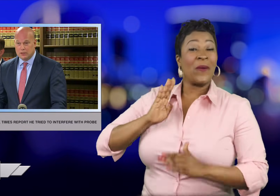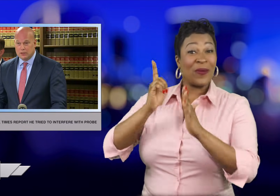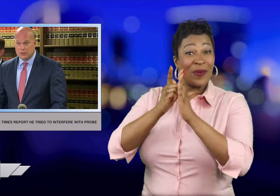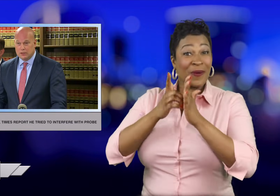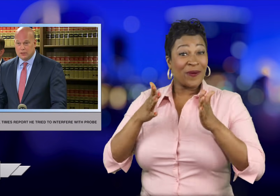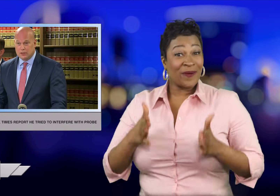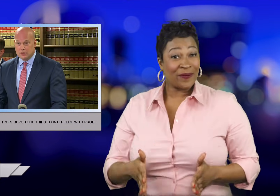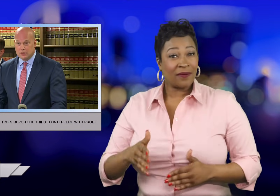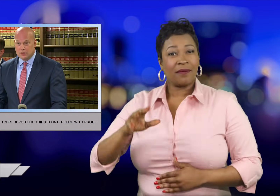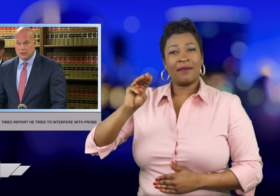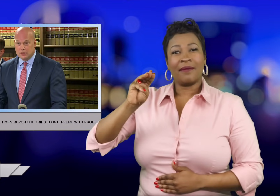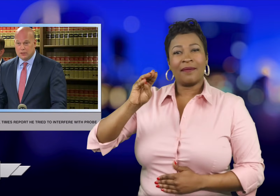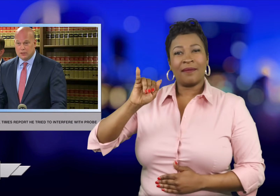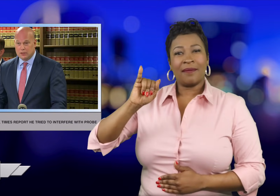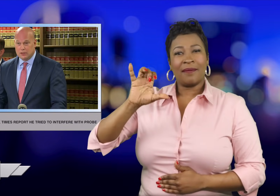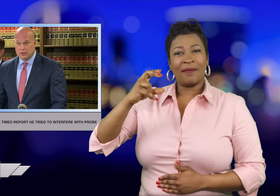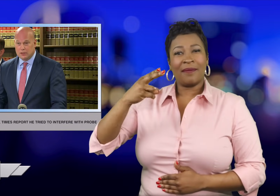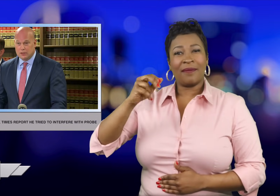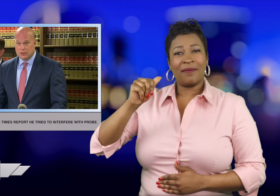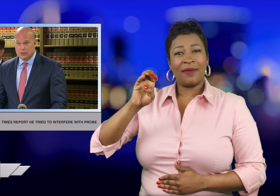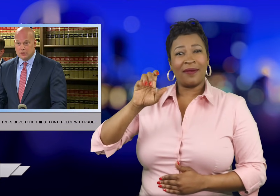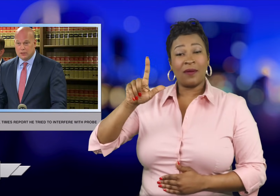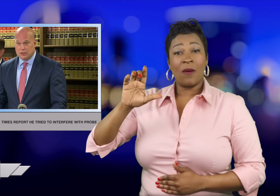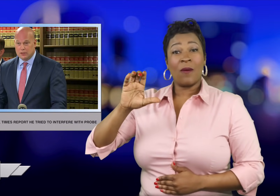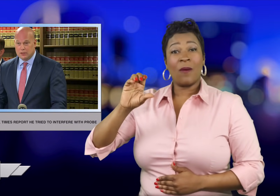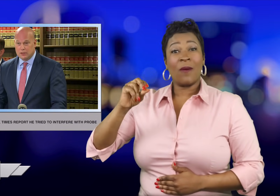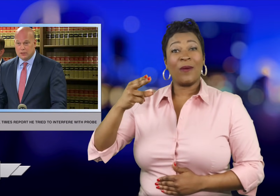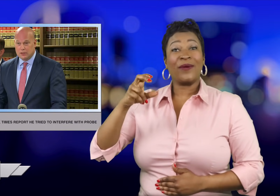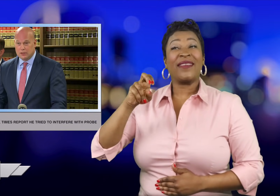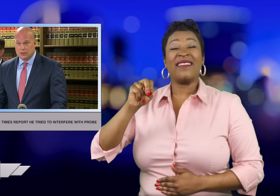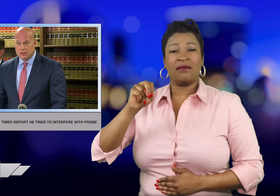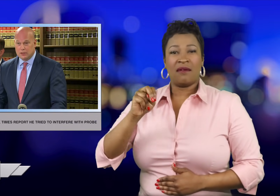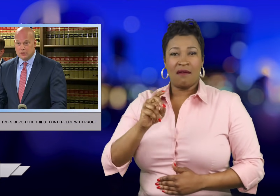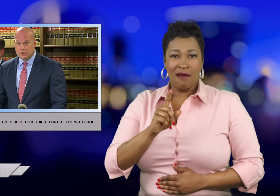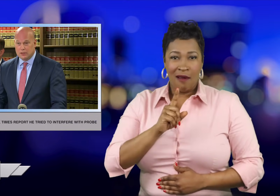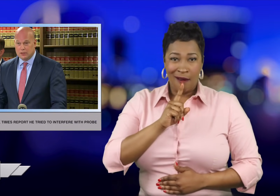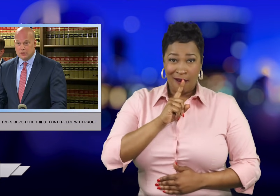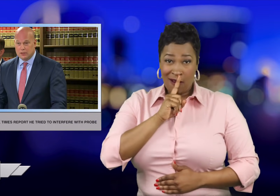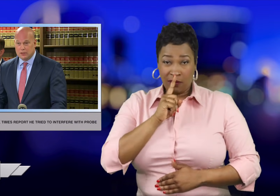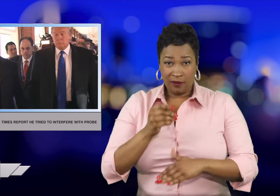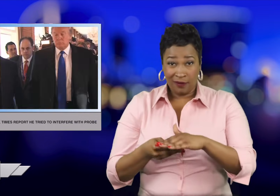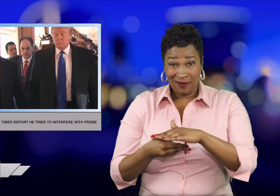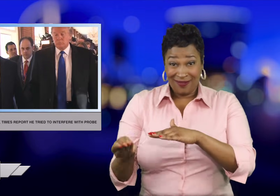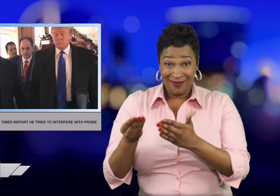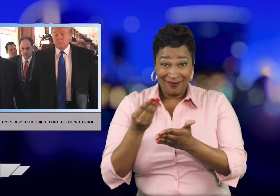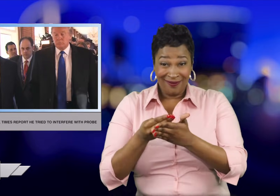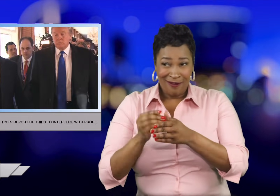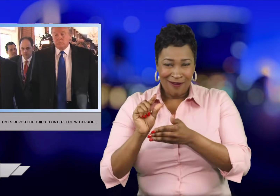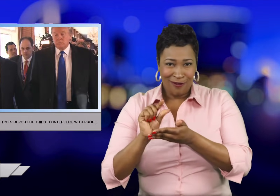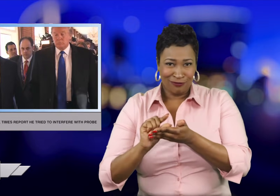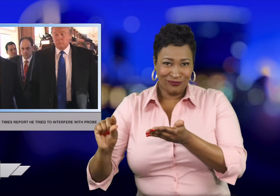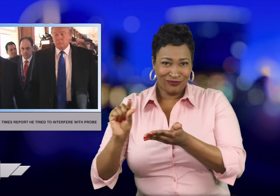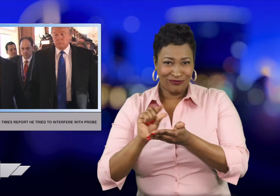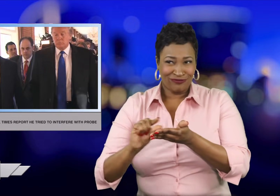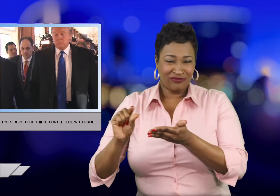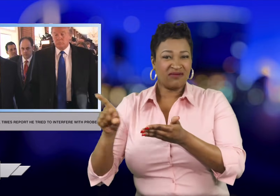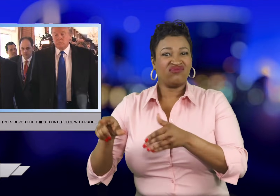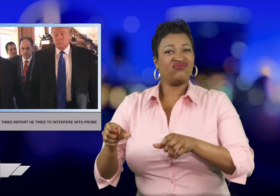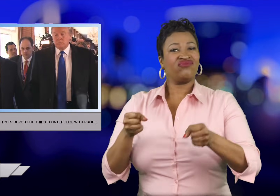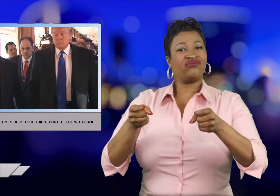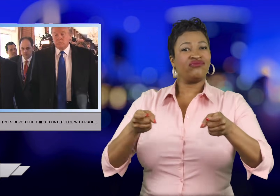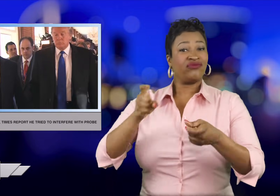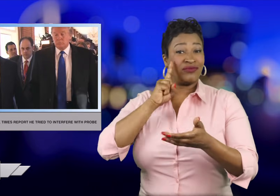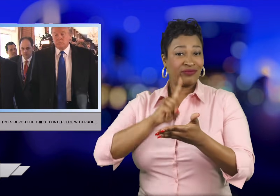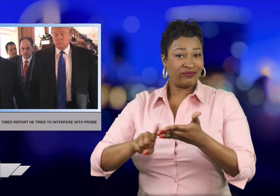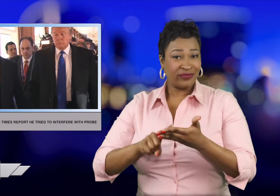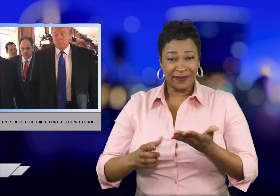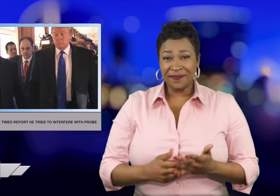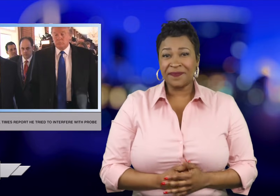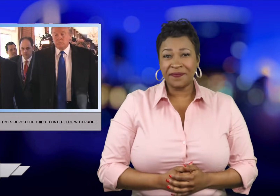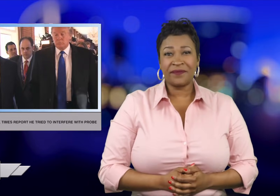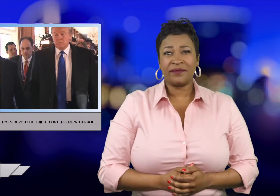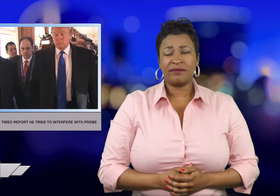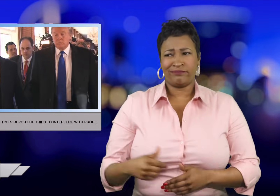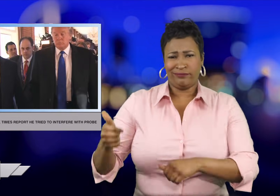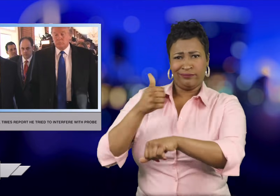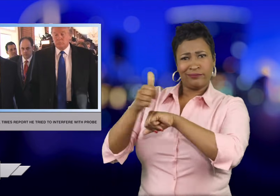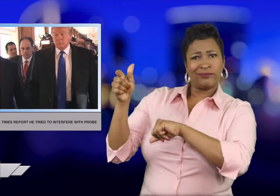made by his former lawyer Michael Cohen.